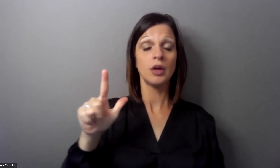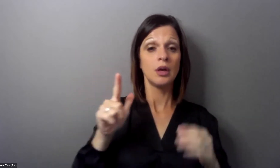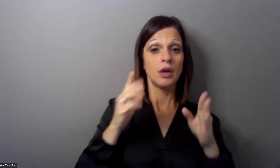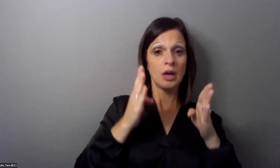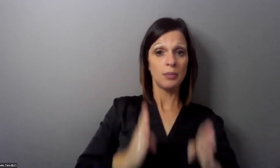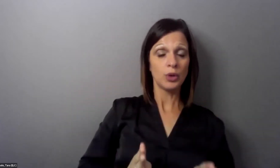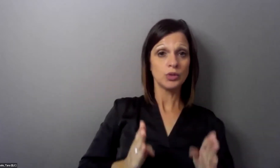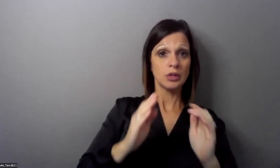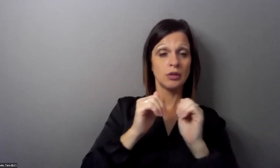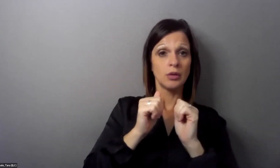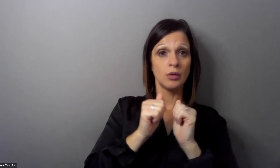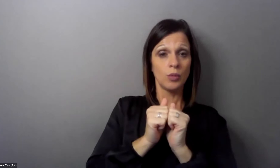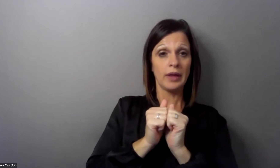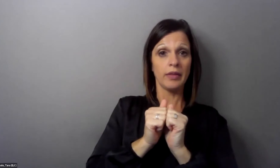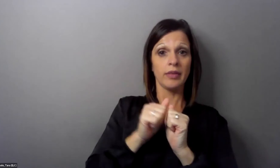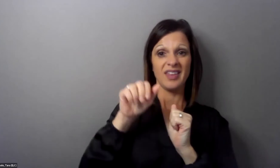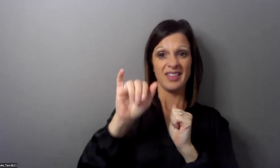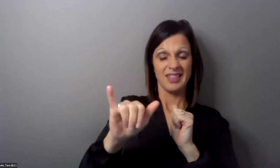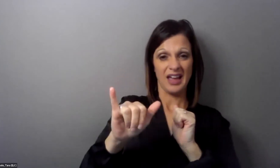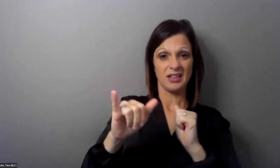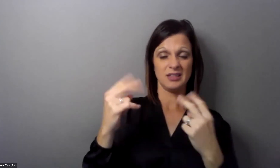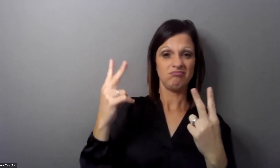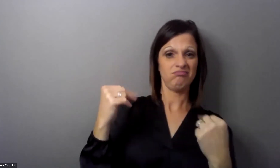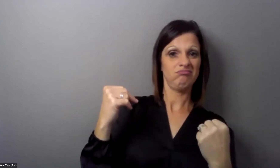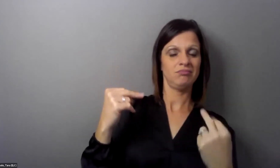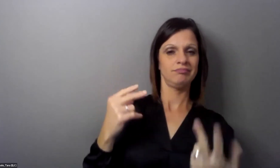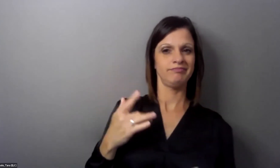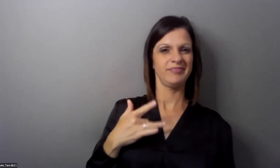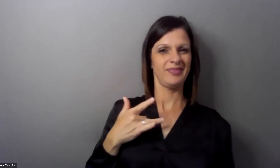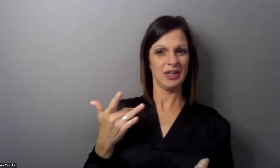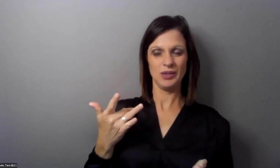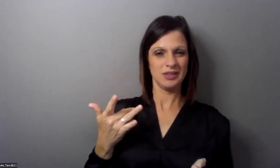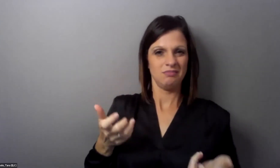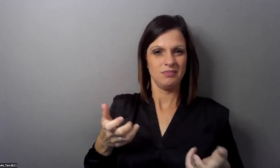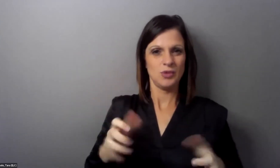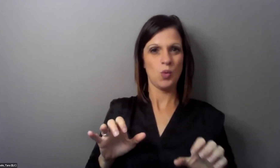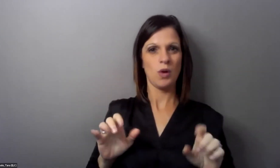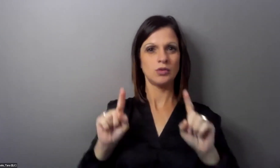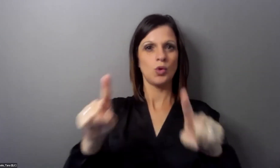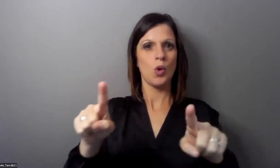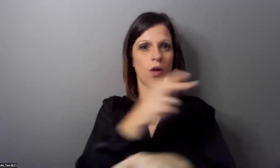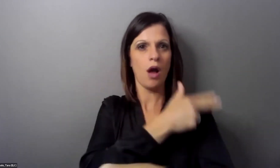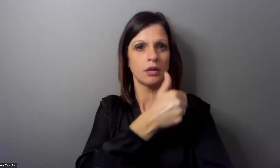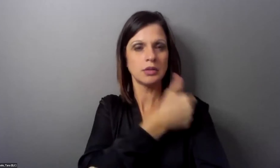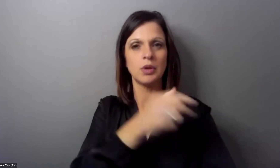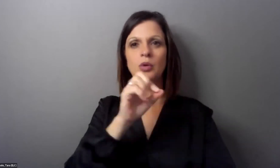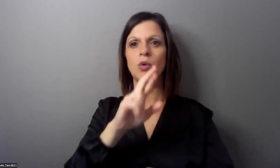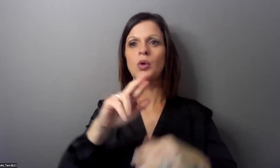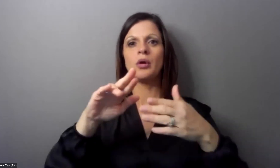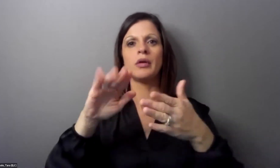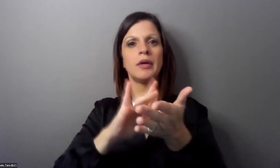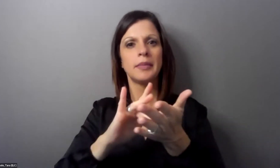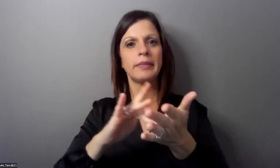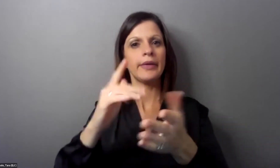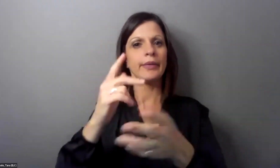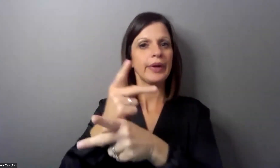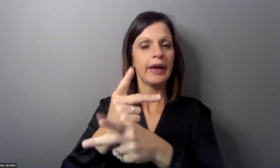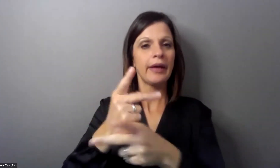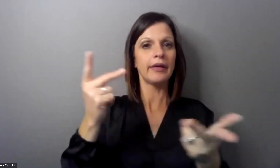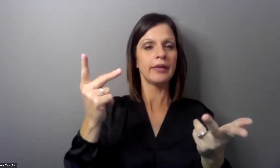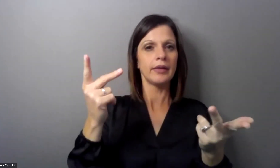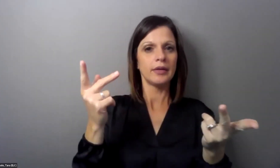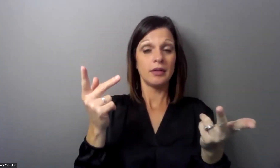deters people from receiving life saving treatments. That is a problem with the stigma itself.